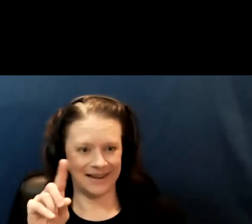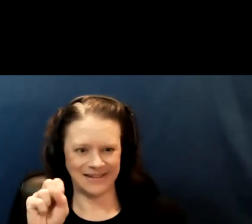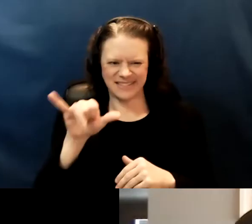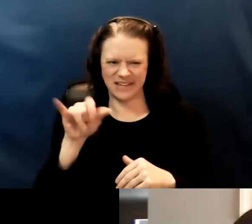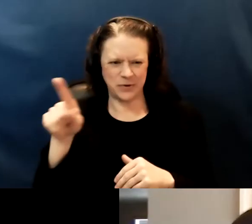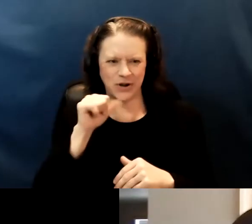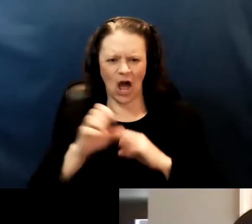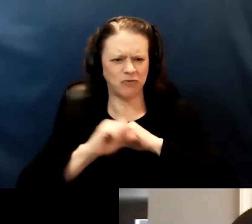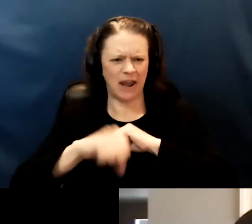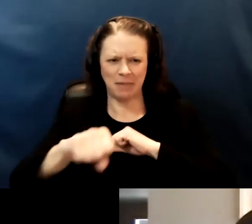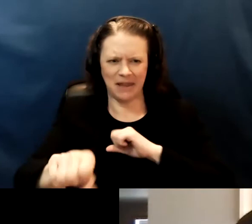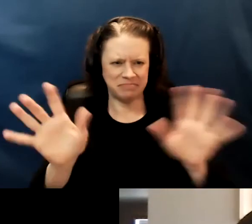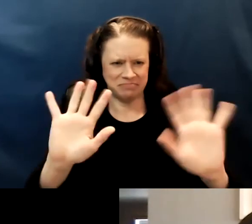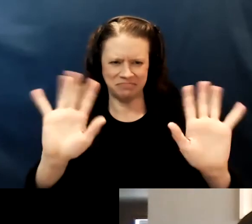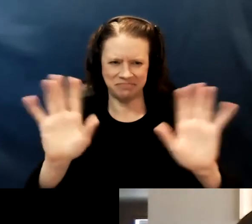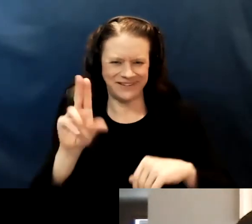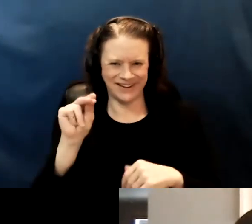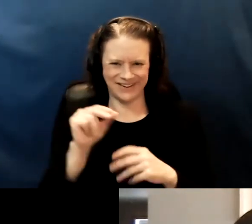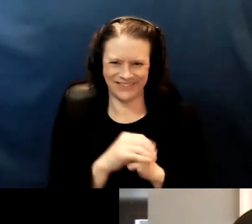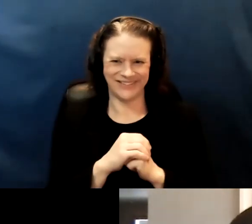whatsoever. >> LINDSAY DREXLER: Thank you.